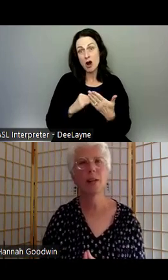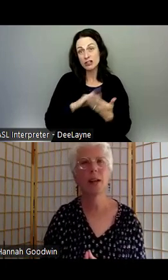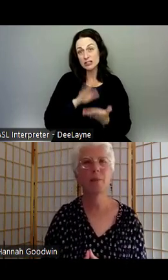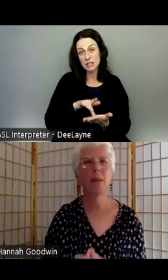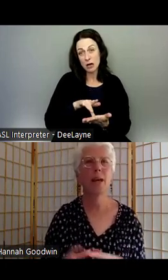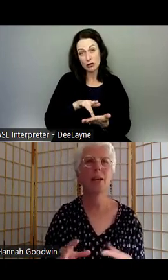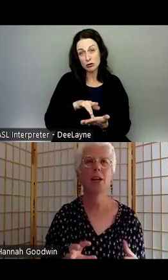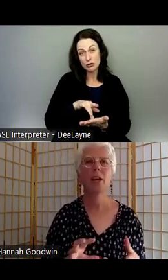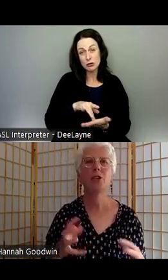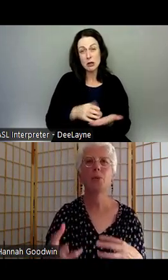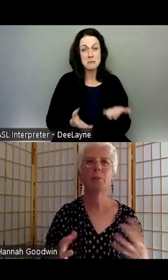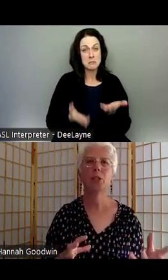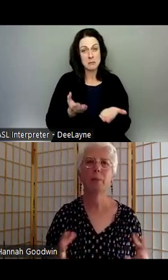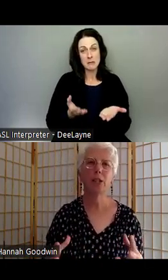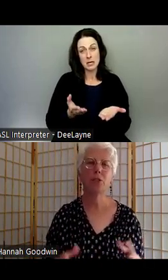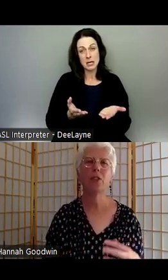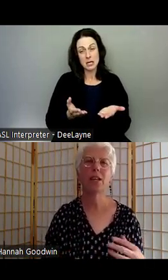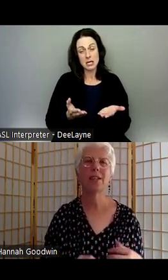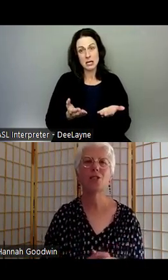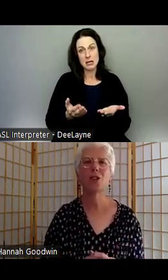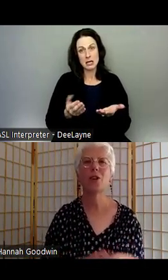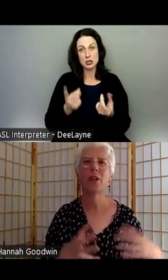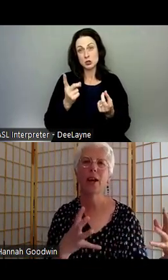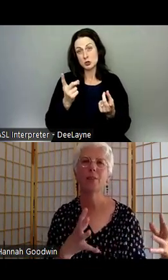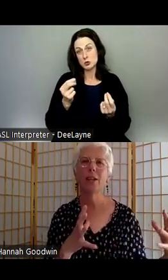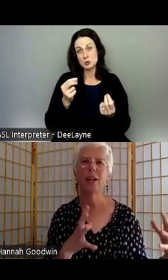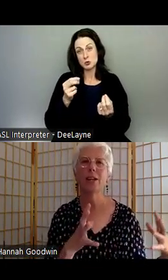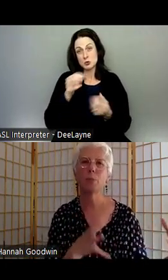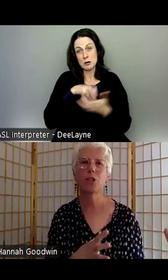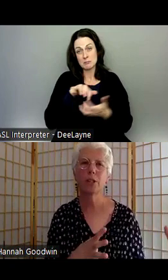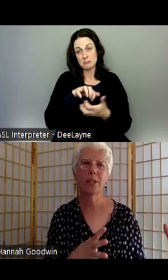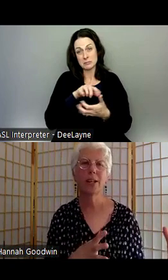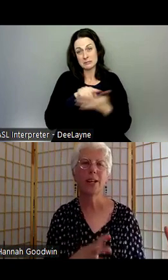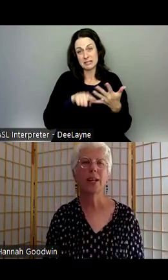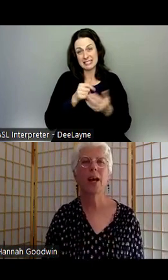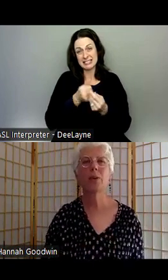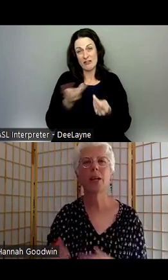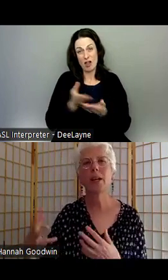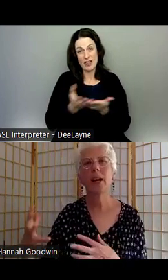that may do a mishmash of things. You know, they have an exhibition gallery